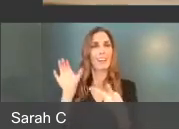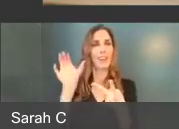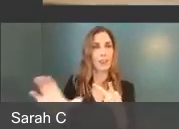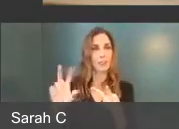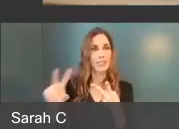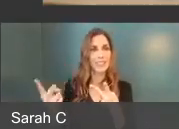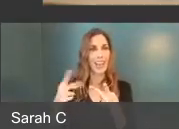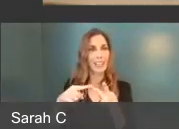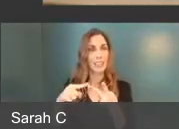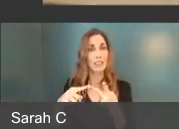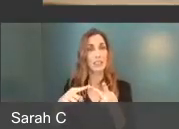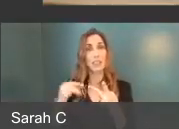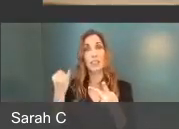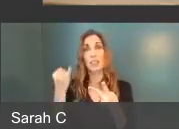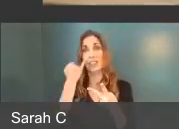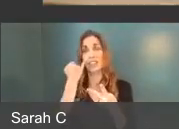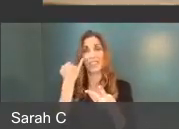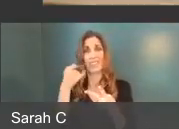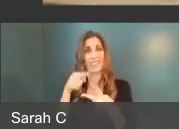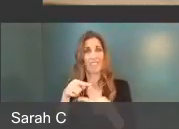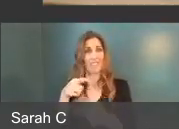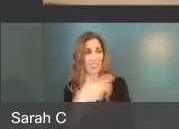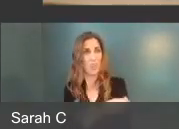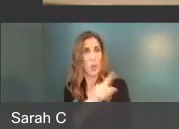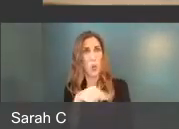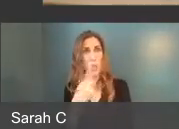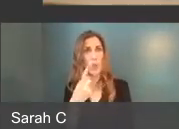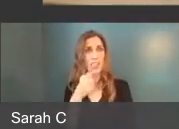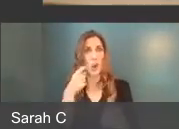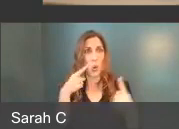work as well, or at all really, without that second dose.